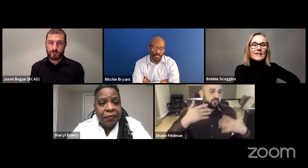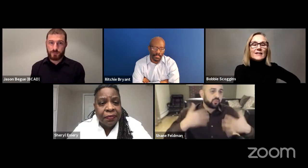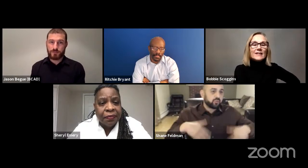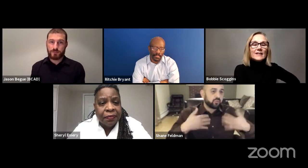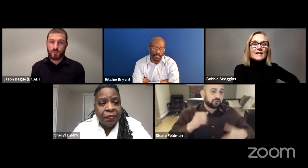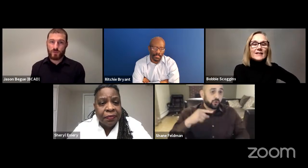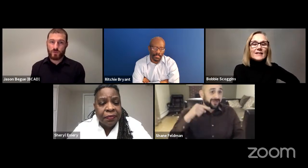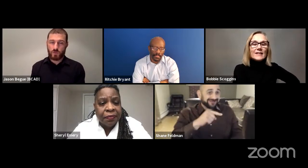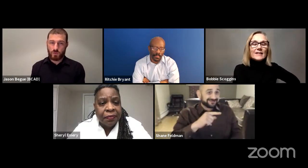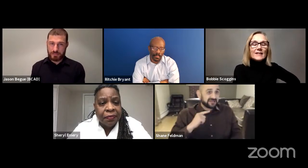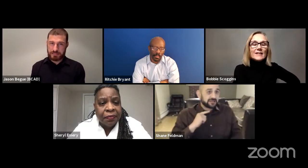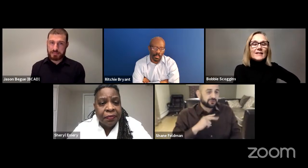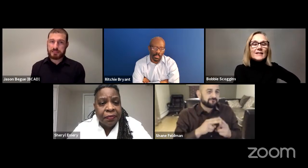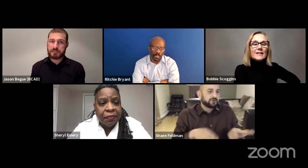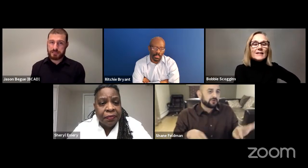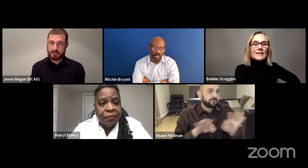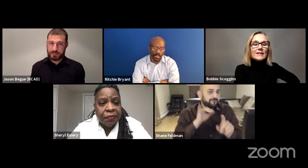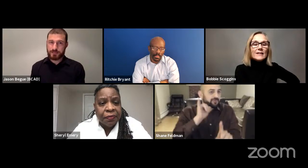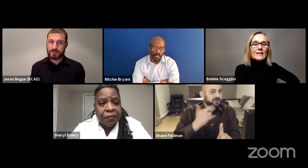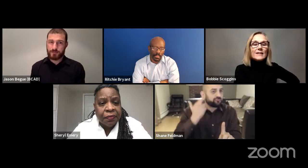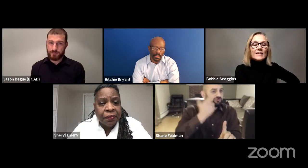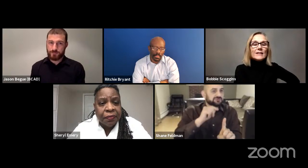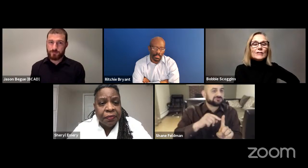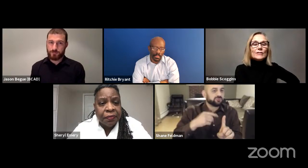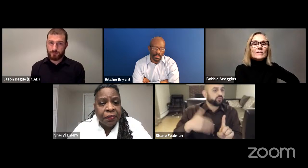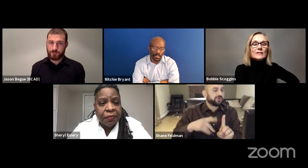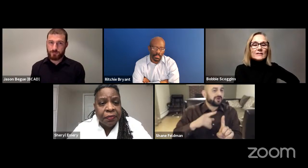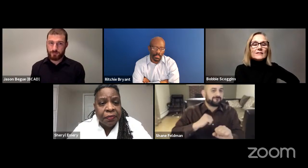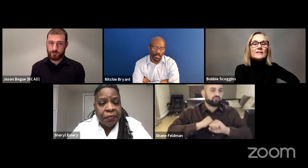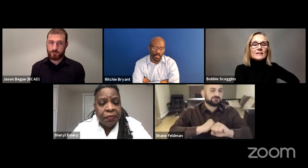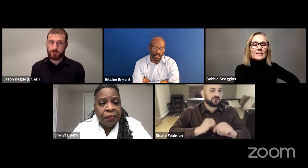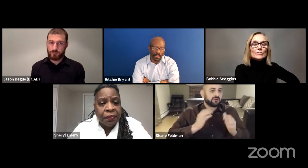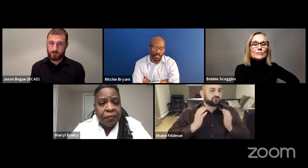I have seen firsthand the problems with interpreting in the state of Maryland, so I think it's